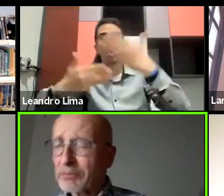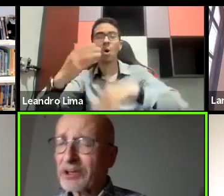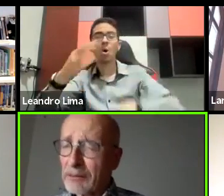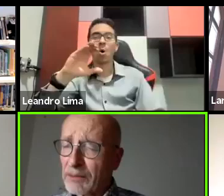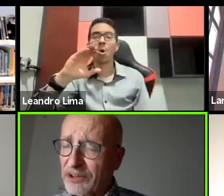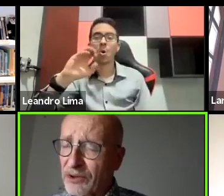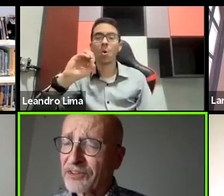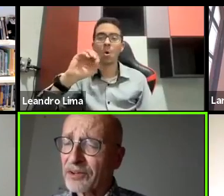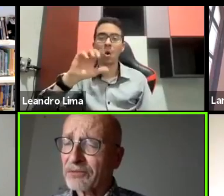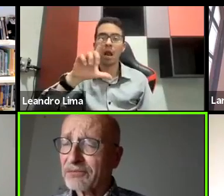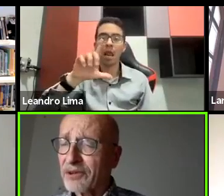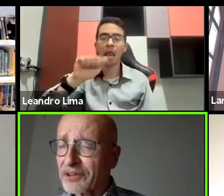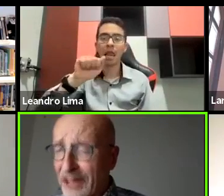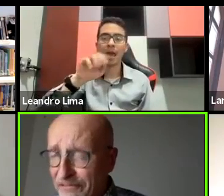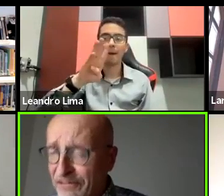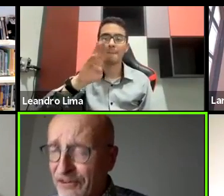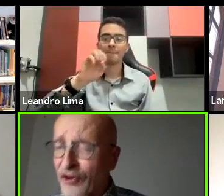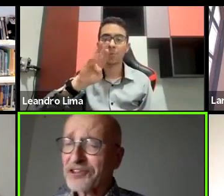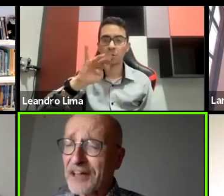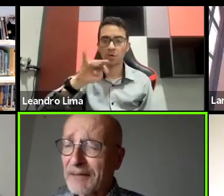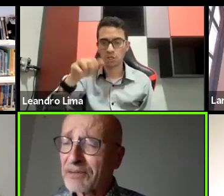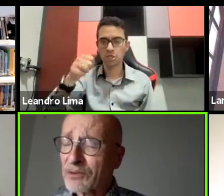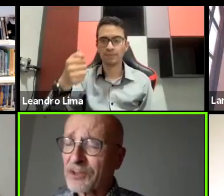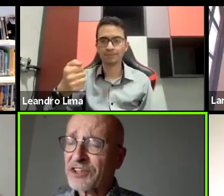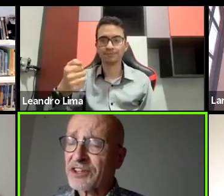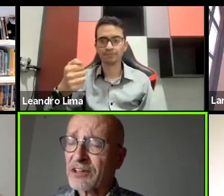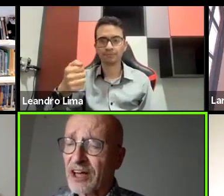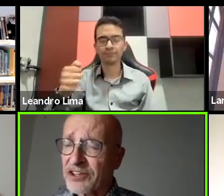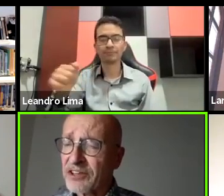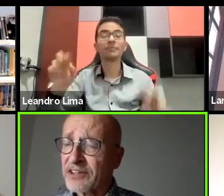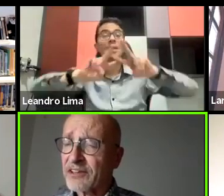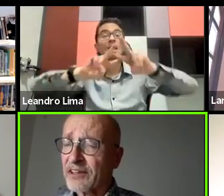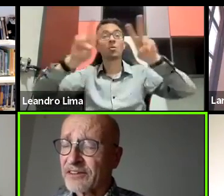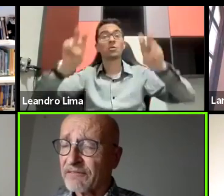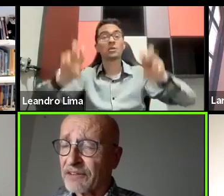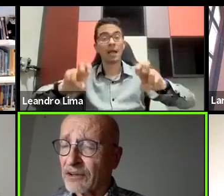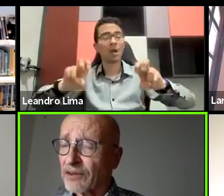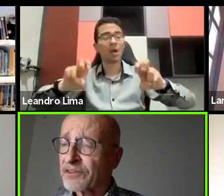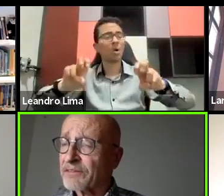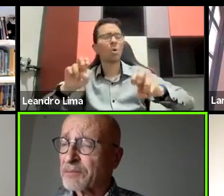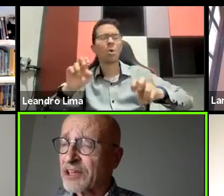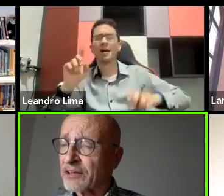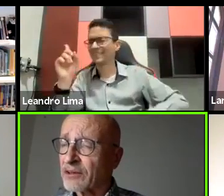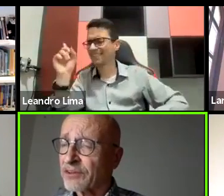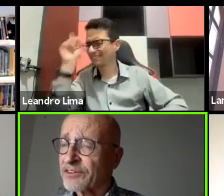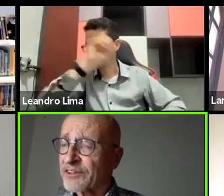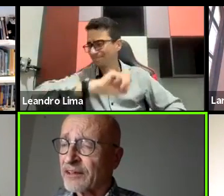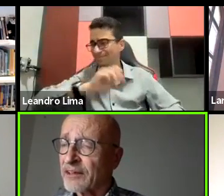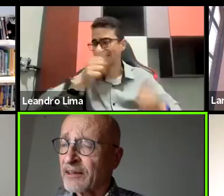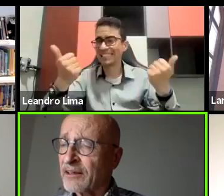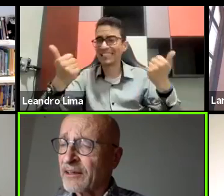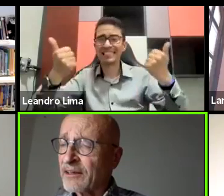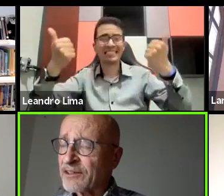and as I said, the concept of age is very topical but also a age is very topical but also a age is very topical but also a tough concept which largely tough concept which largely tough concept which largely discussed in philosophy, discussed in philosophy,